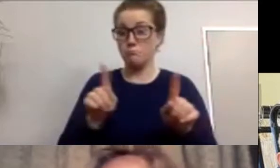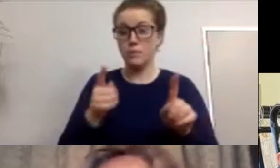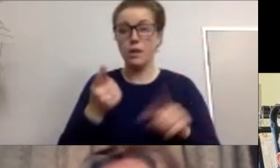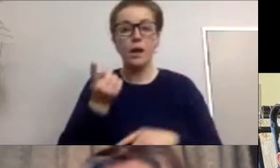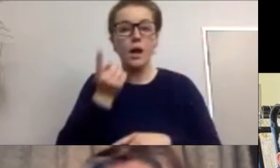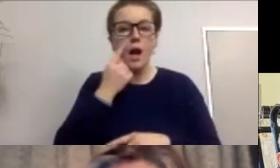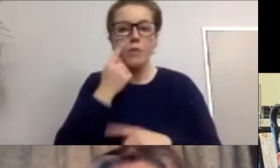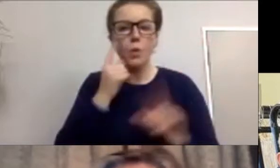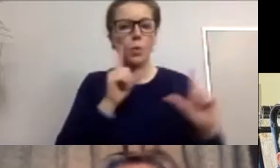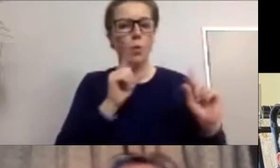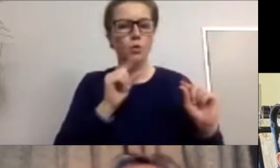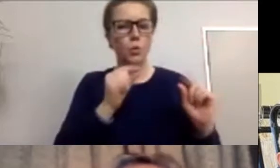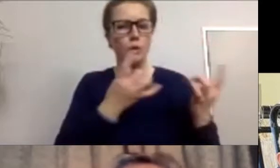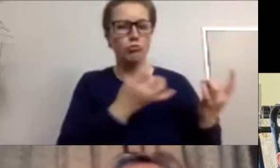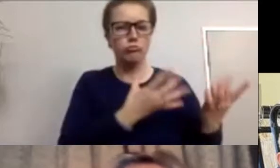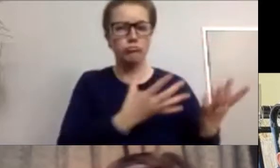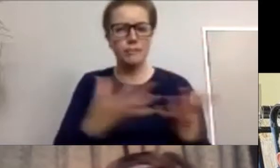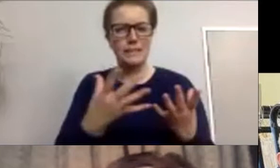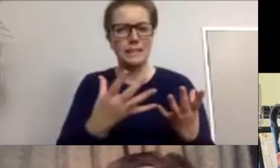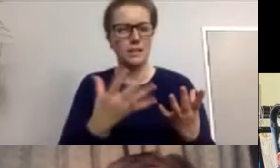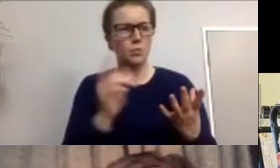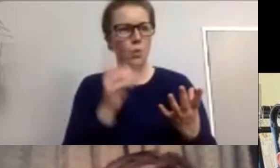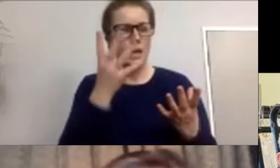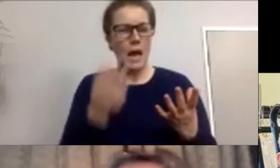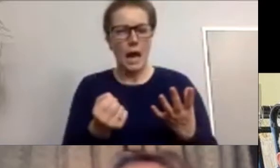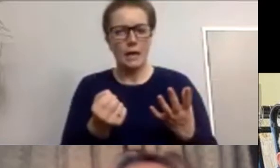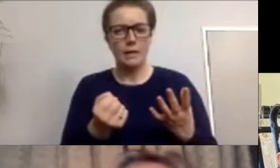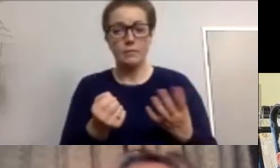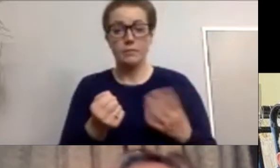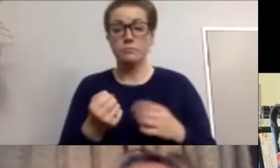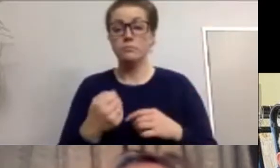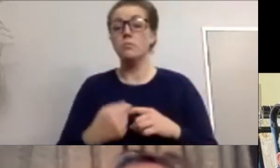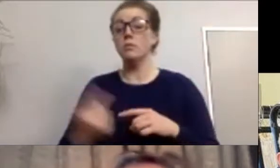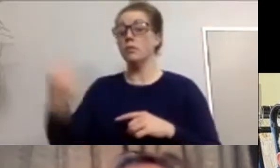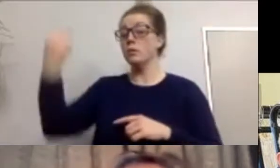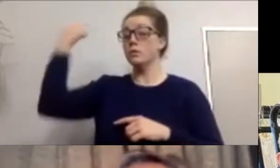doing already, and apparently at the time the ballet company was